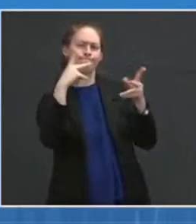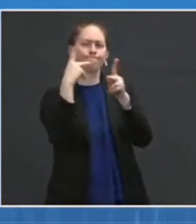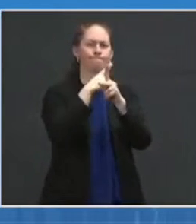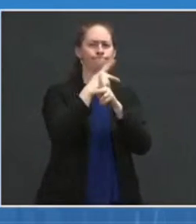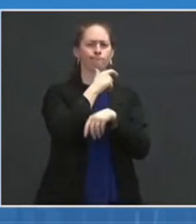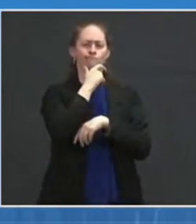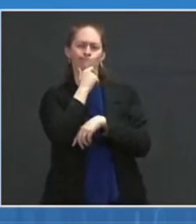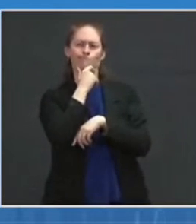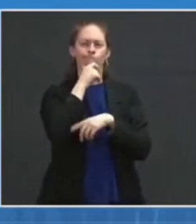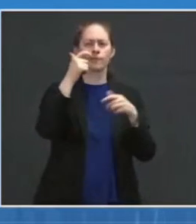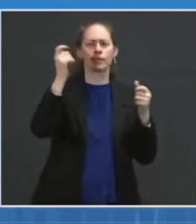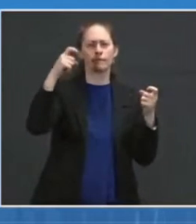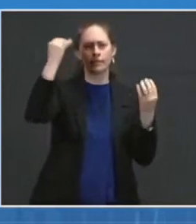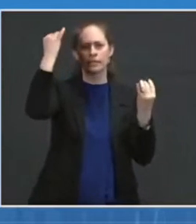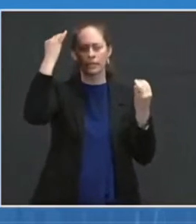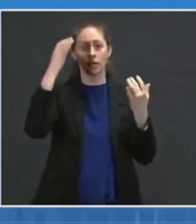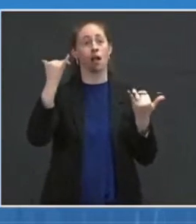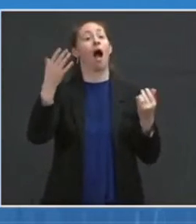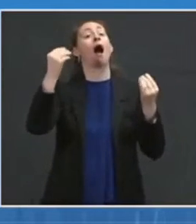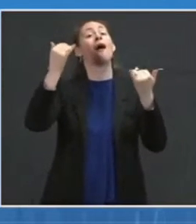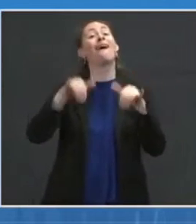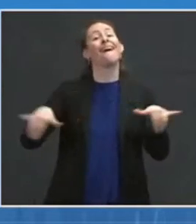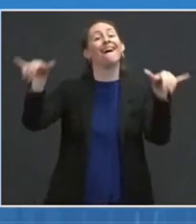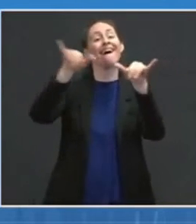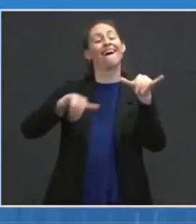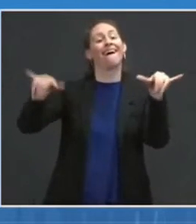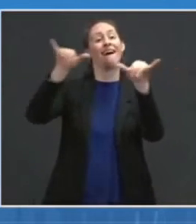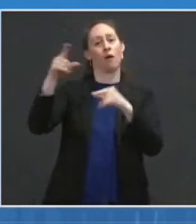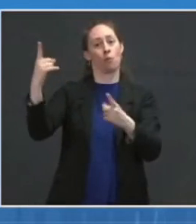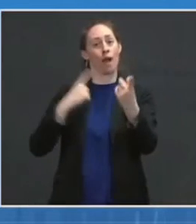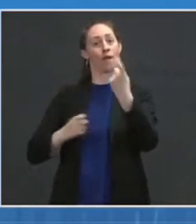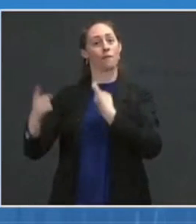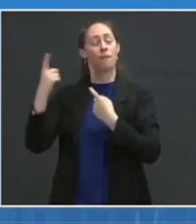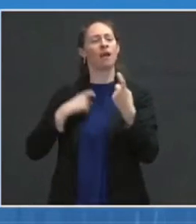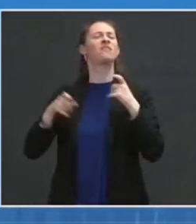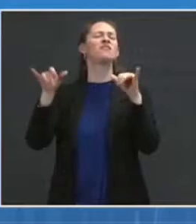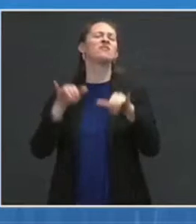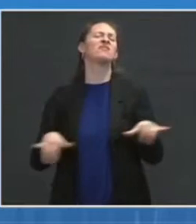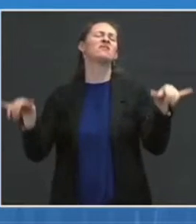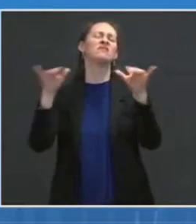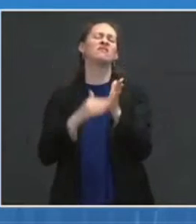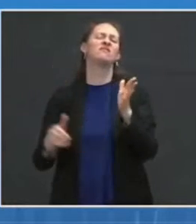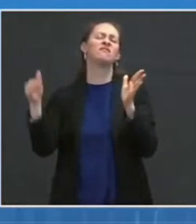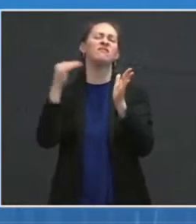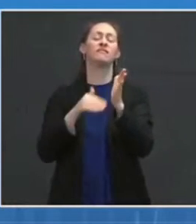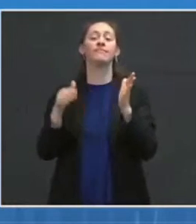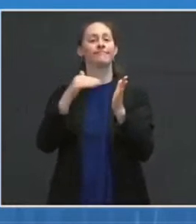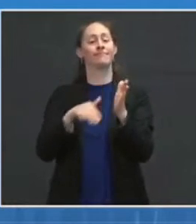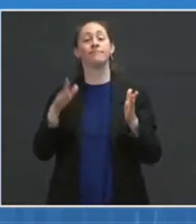EU A. HAVING SAID THAT LET ME